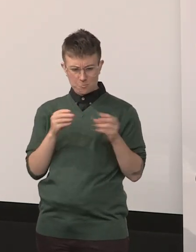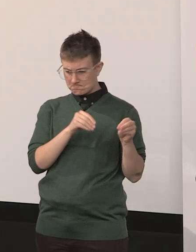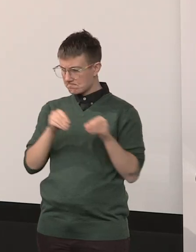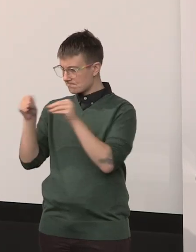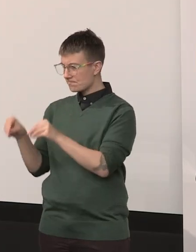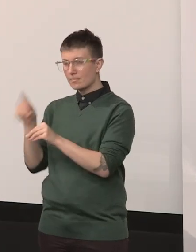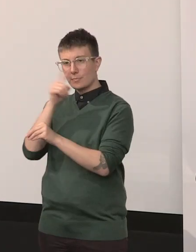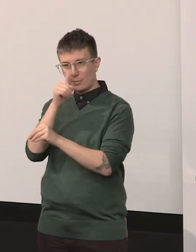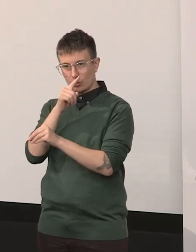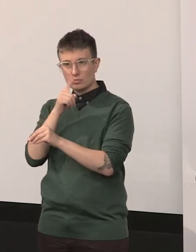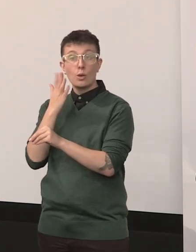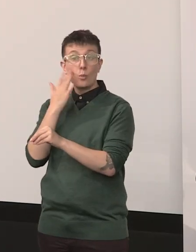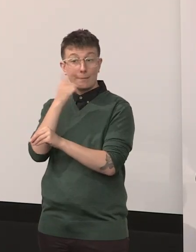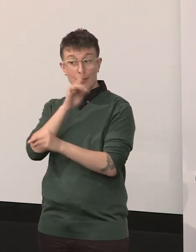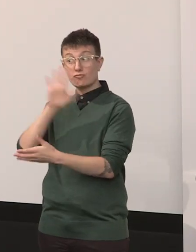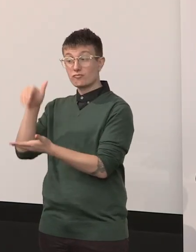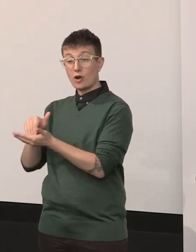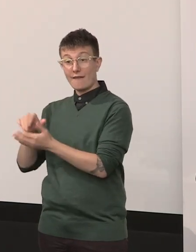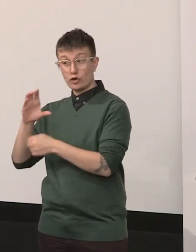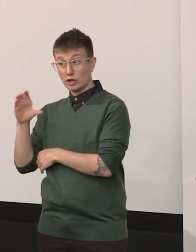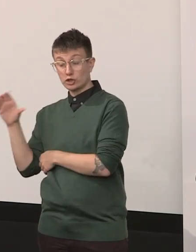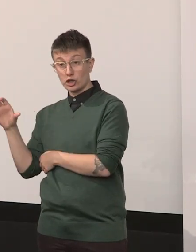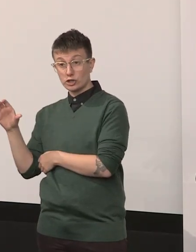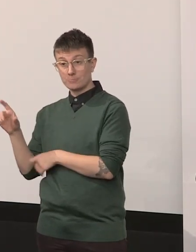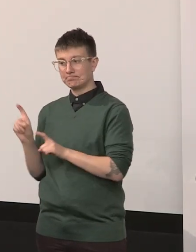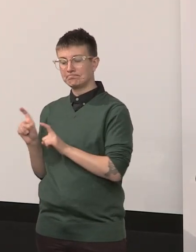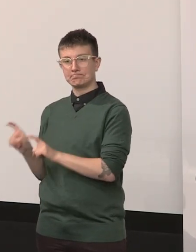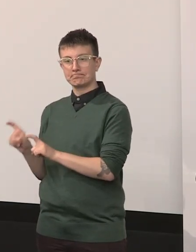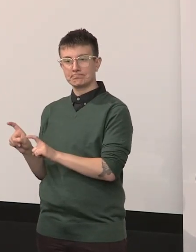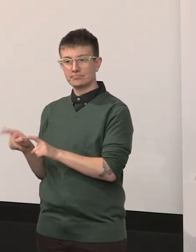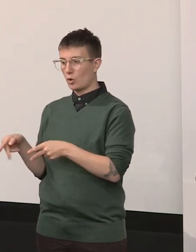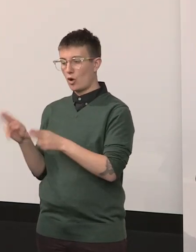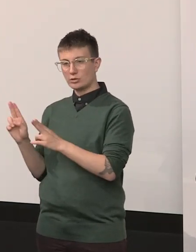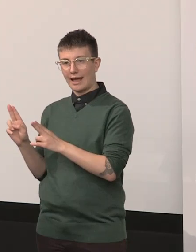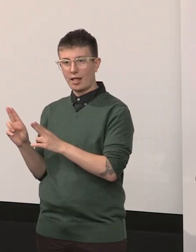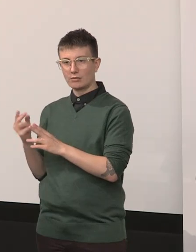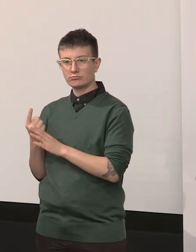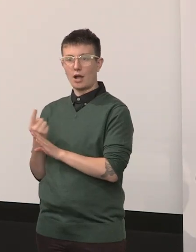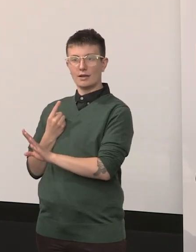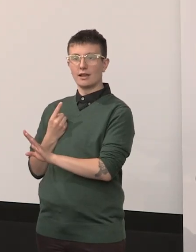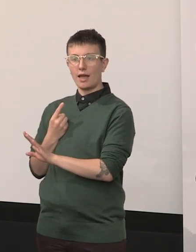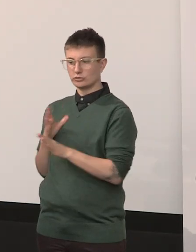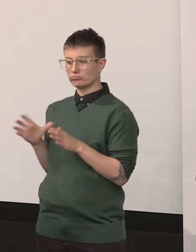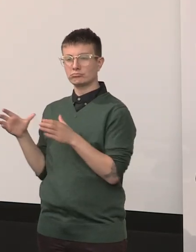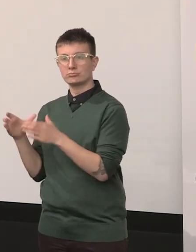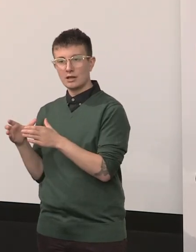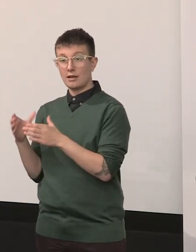that once those people were down there, they were in a managed isolation facility. And as I said on Tuesday,